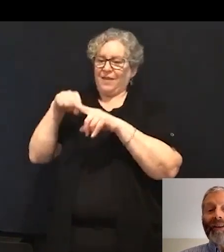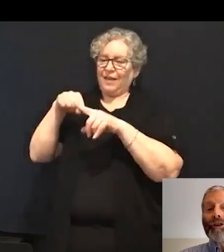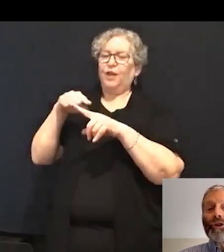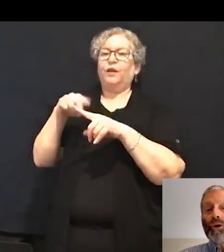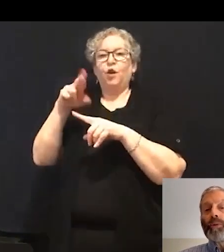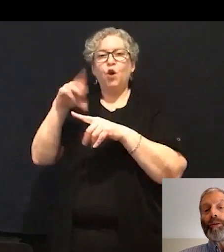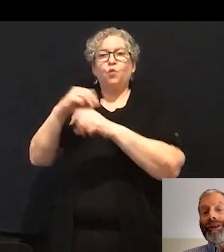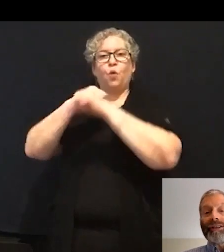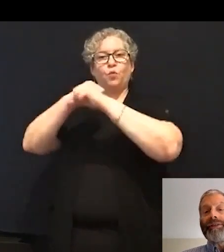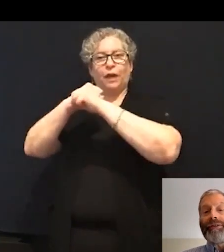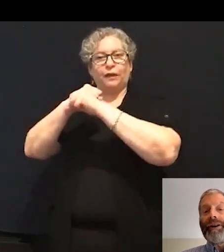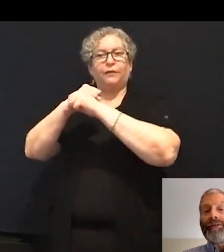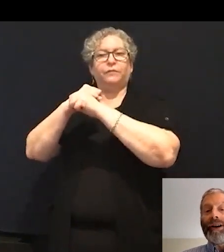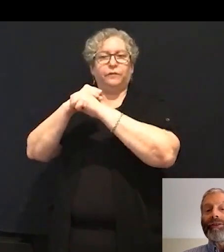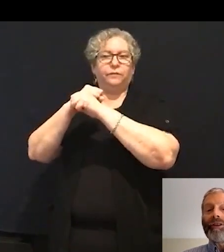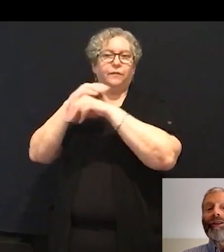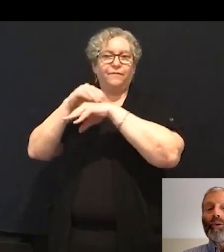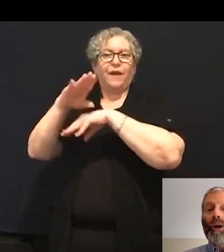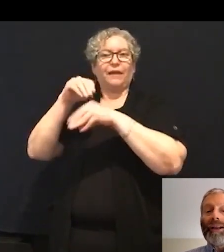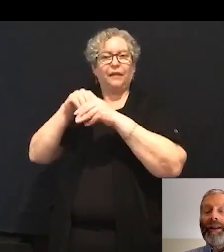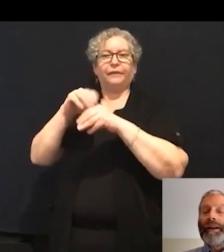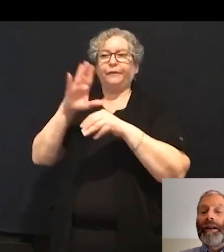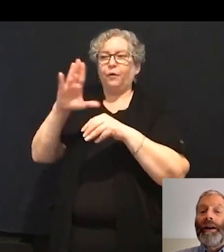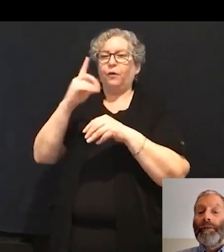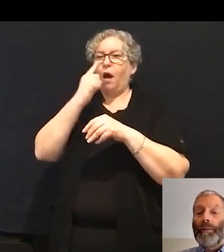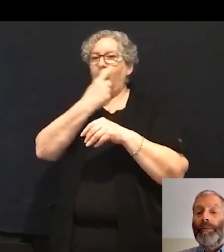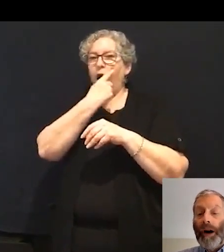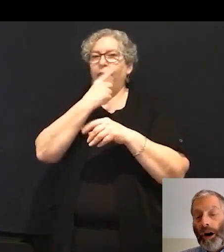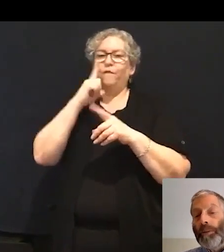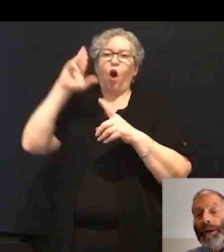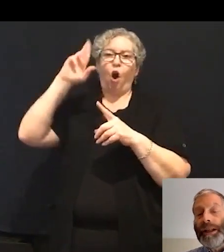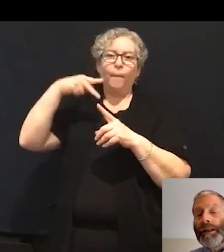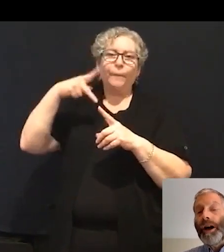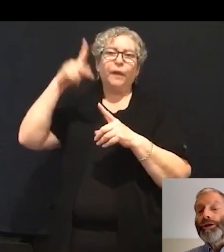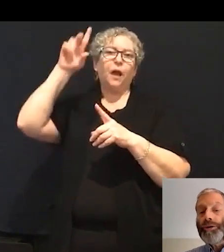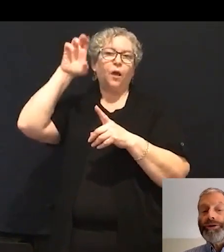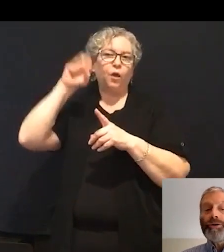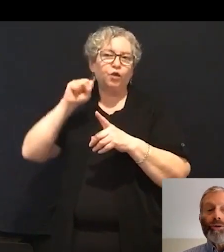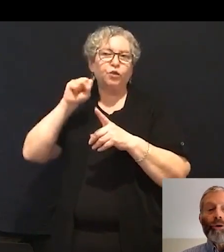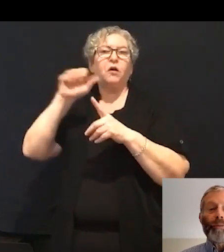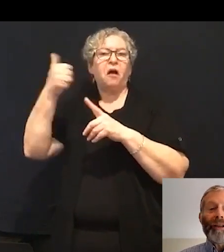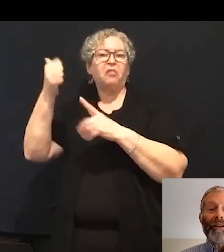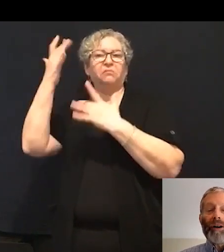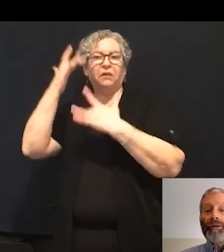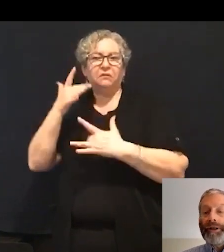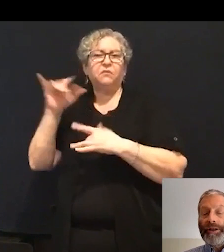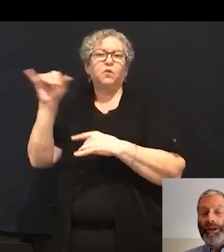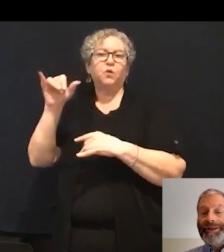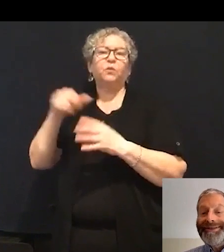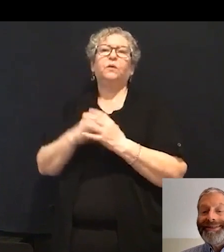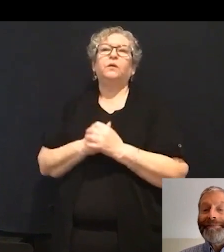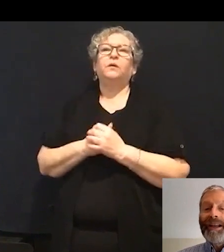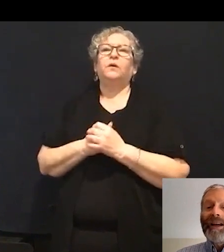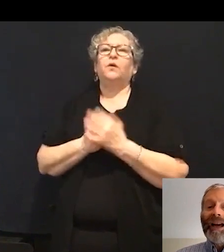have a neuroprotective effect in the retina for RP, Usher syndrome, and other conditions.